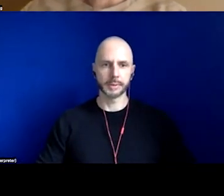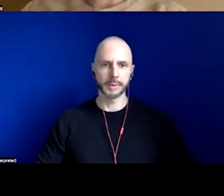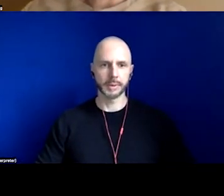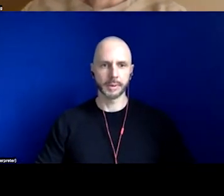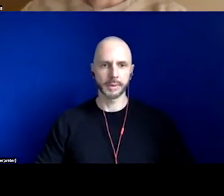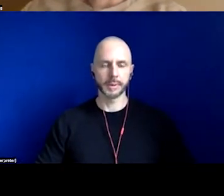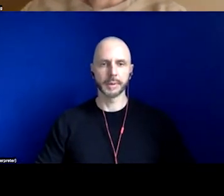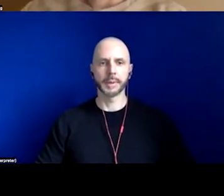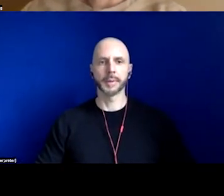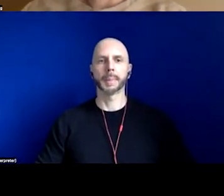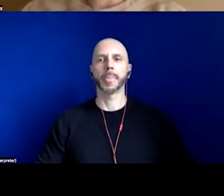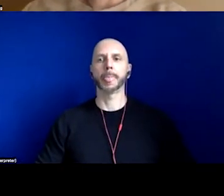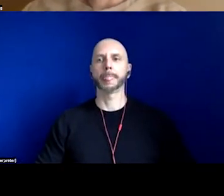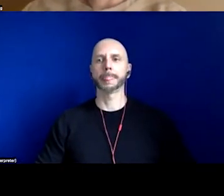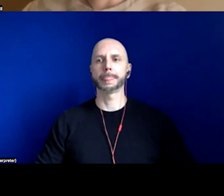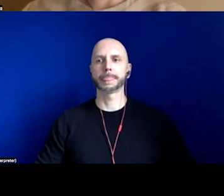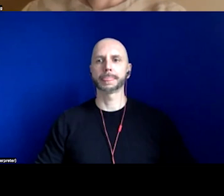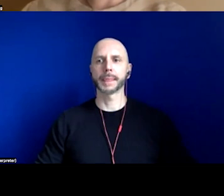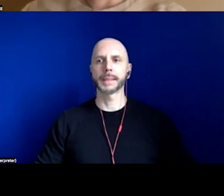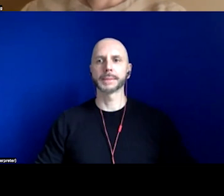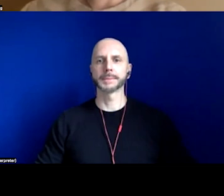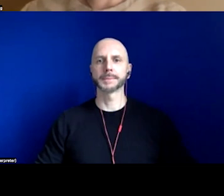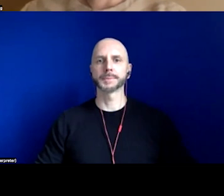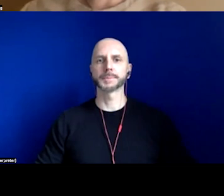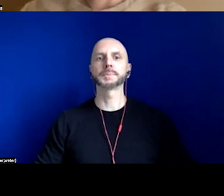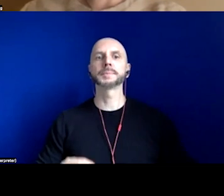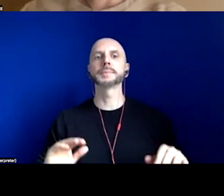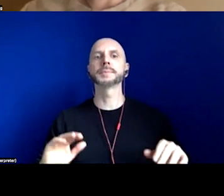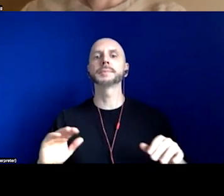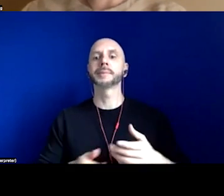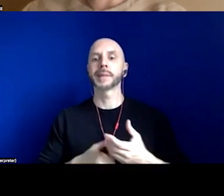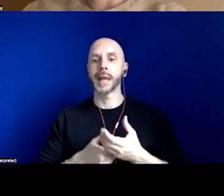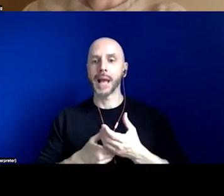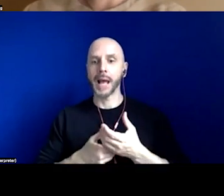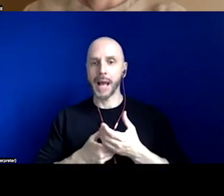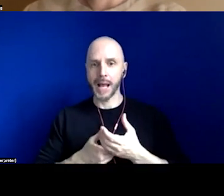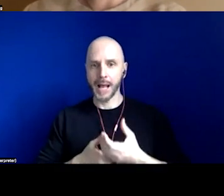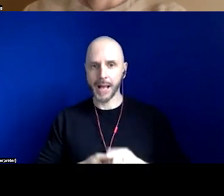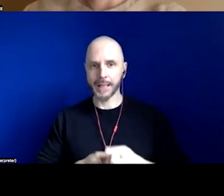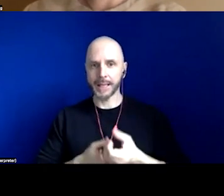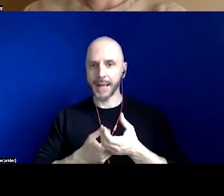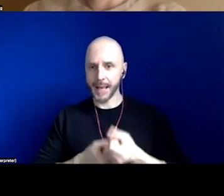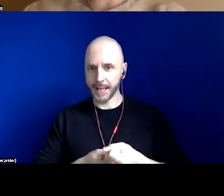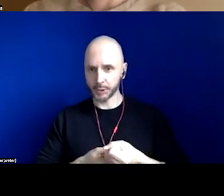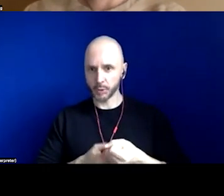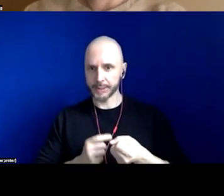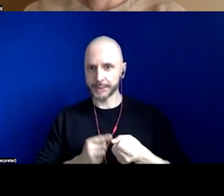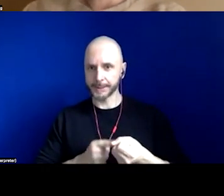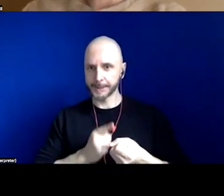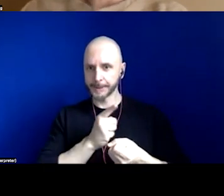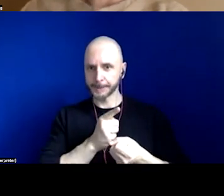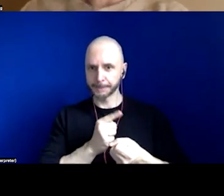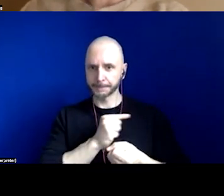we found there was still quite some reluctance to use AI for content creation, like I mentioned,